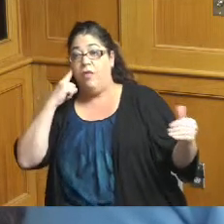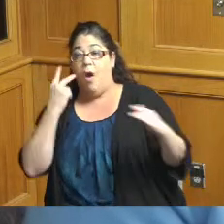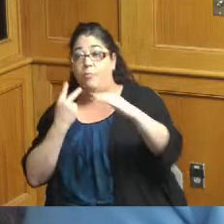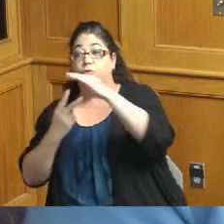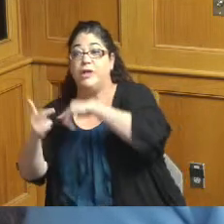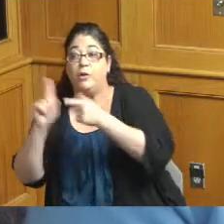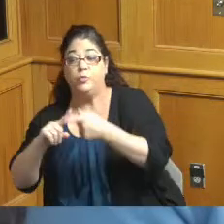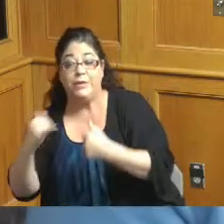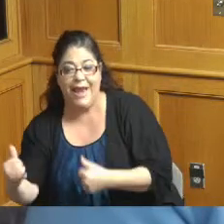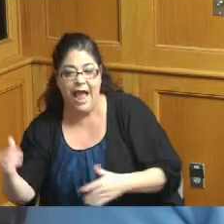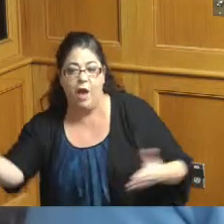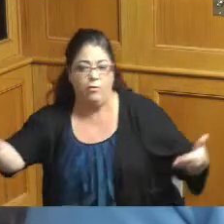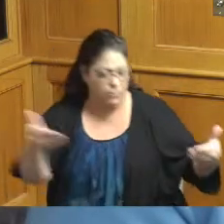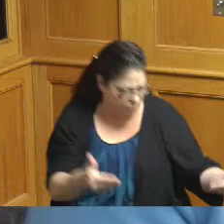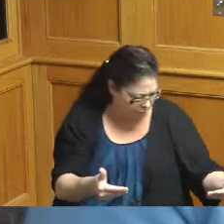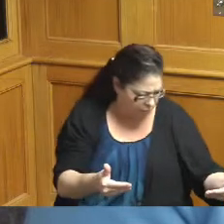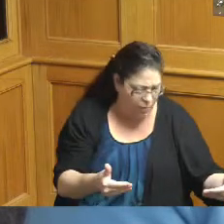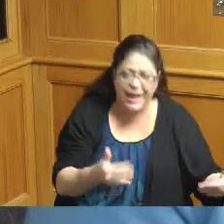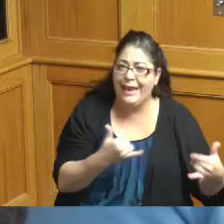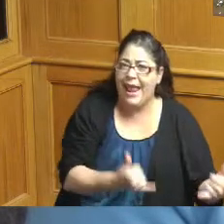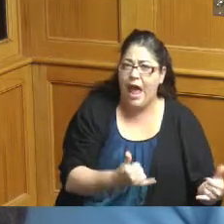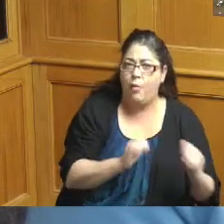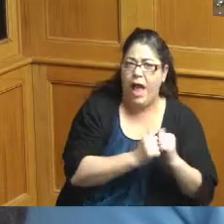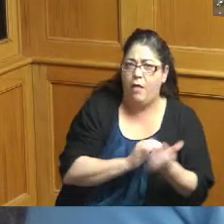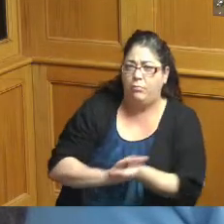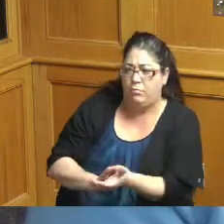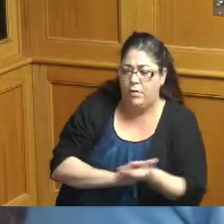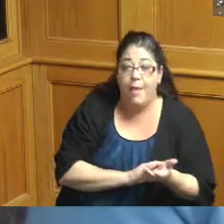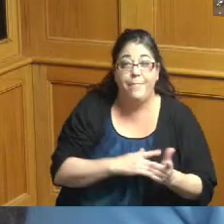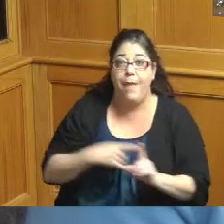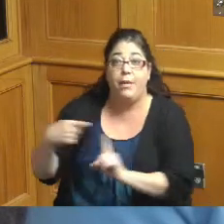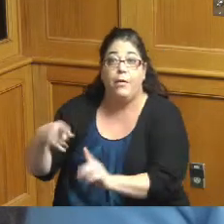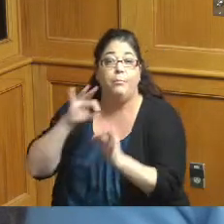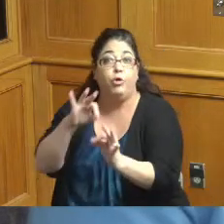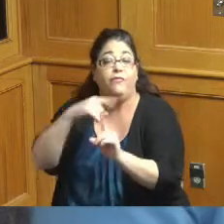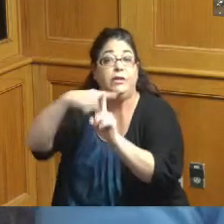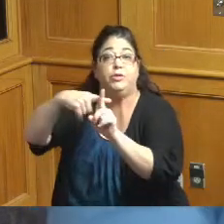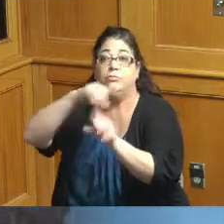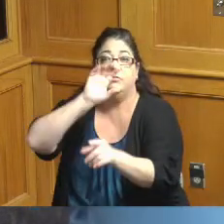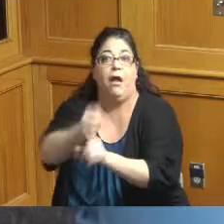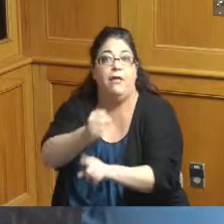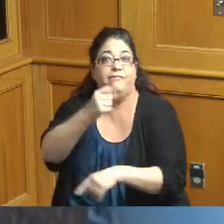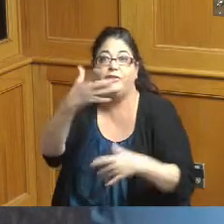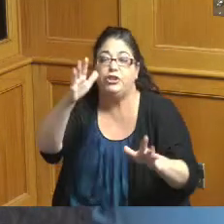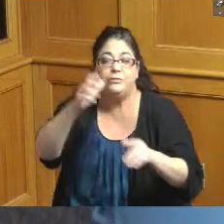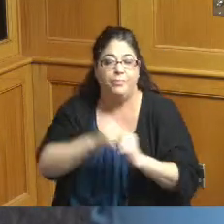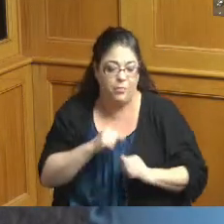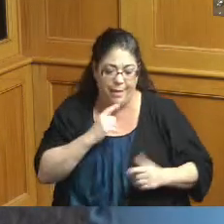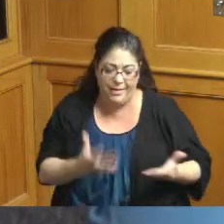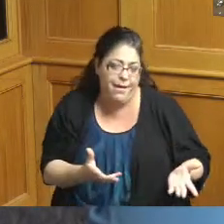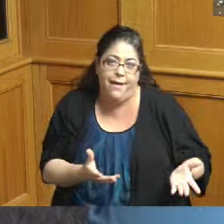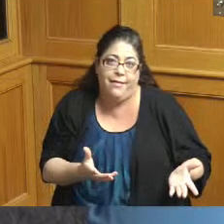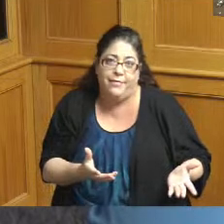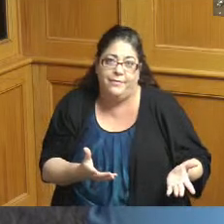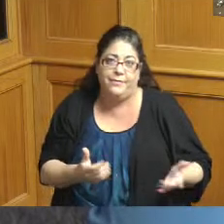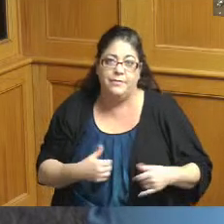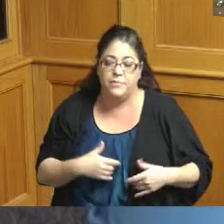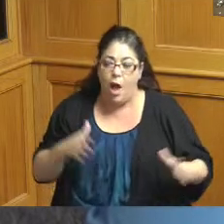in 2023 and where we are we might be right dead on we might be off but just wanted to see what